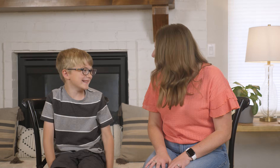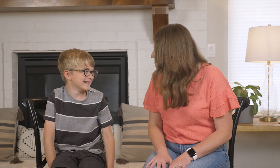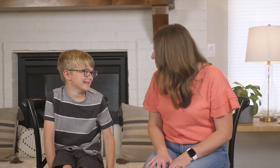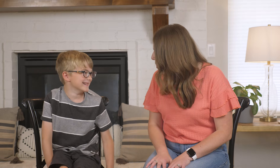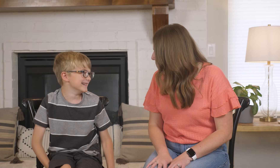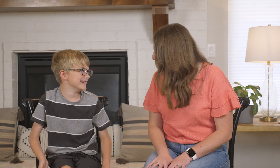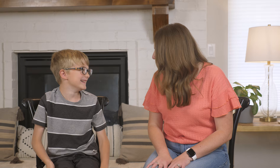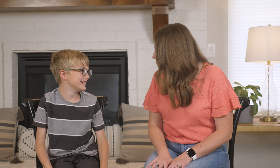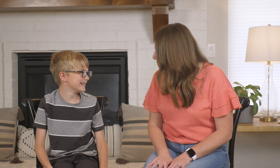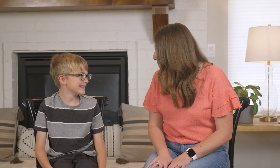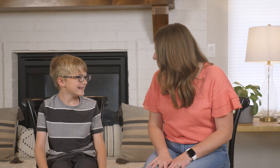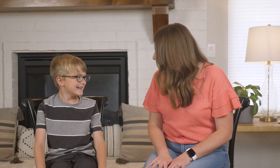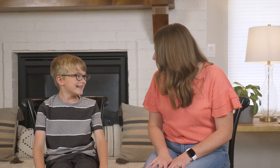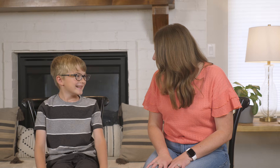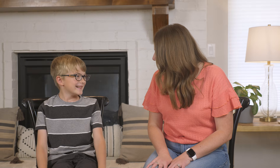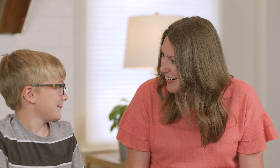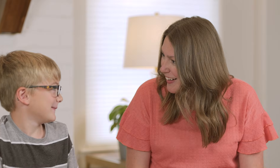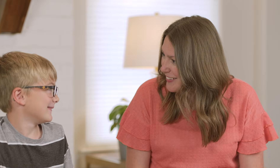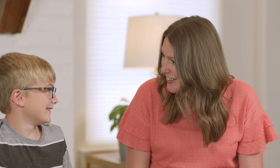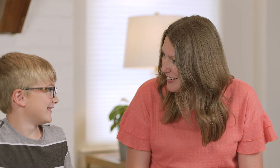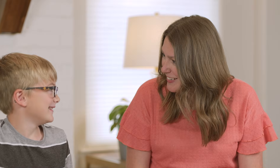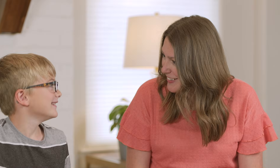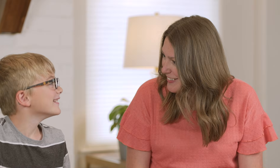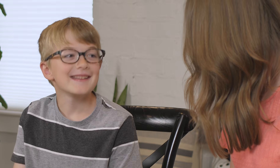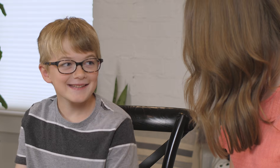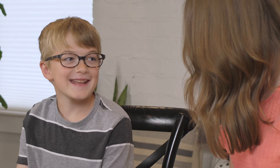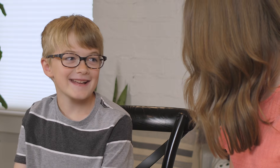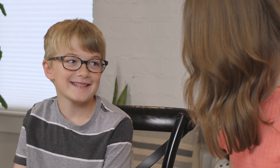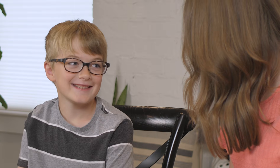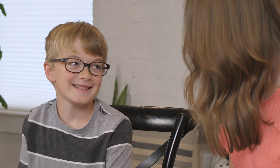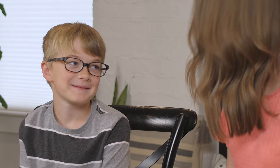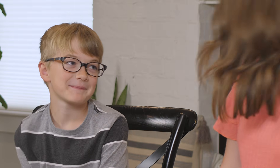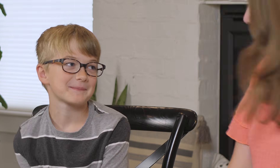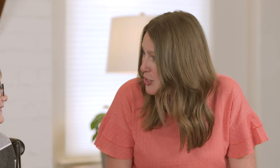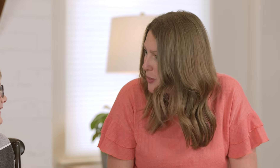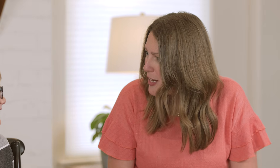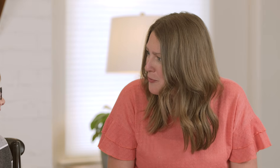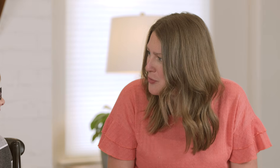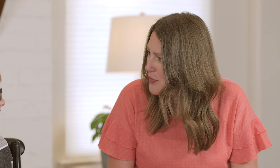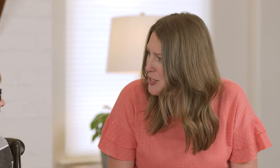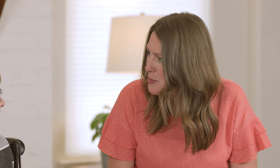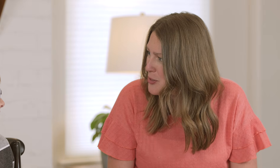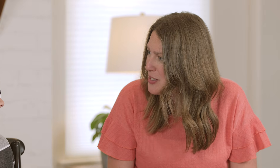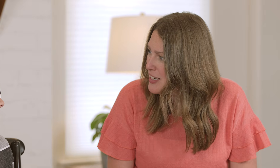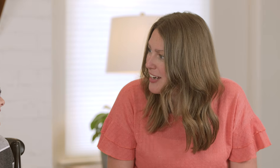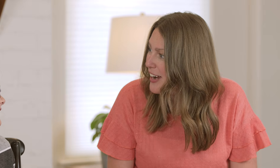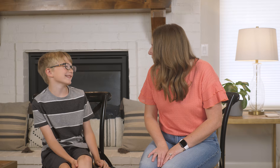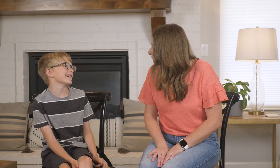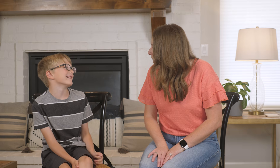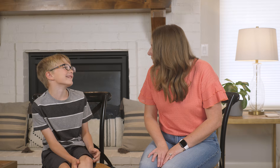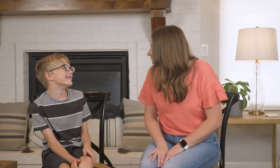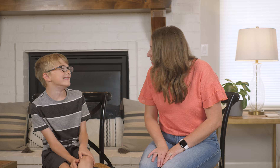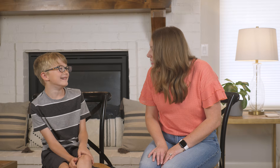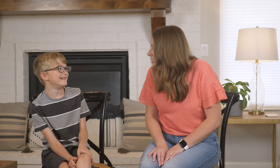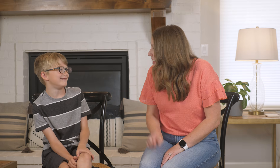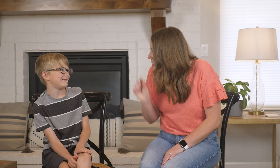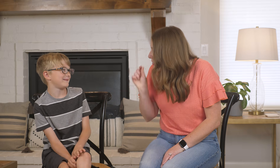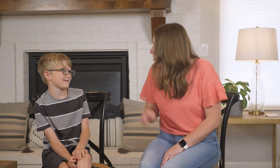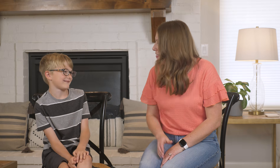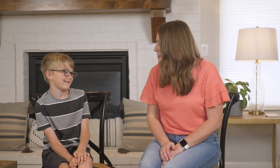I had no idea you were down there. Are you ready to learn? Yes. Okay. Do you like fruit and vegetables? Hello, little.